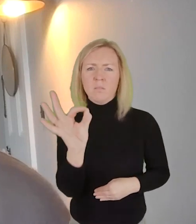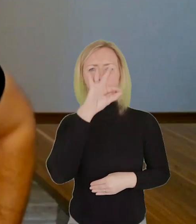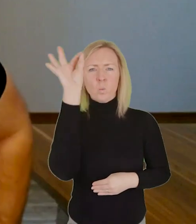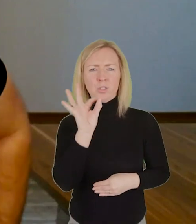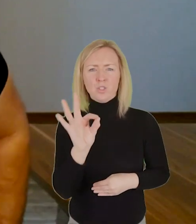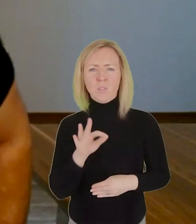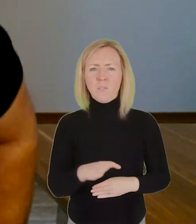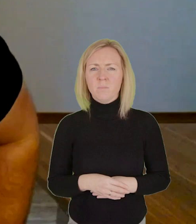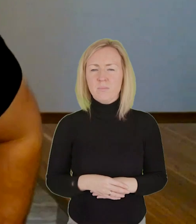Can I ask a question?